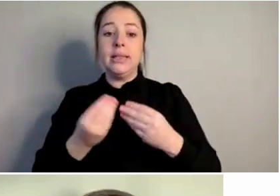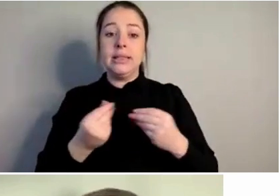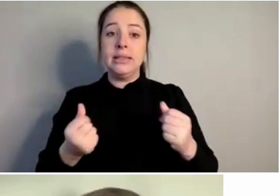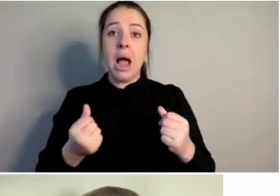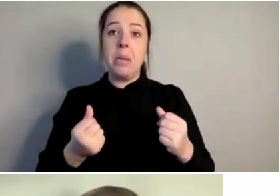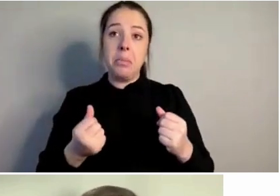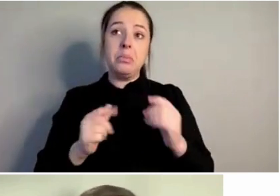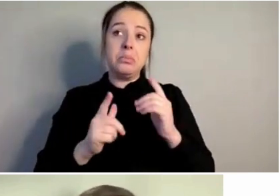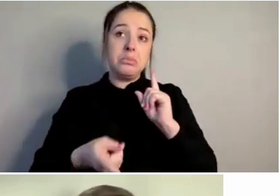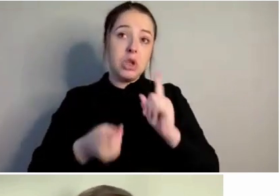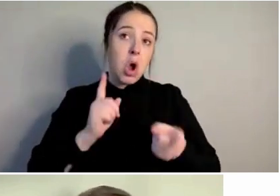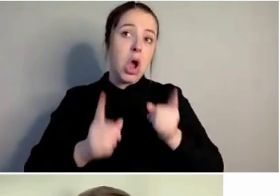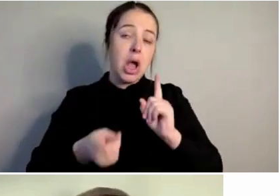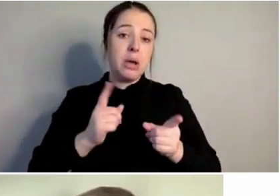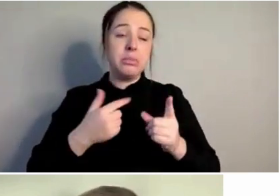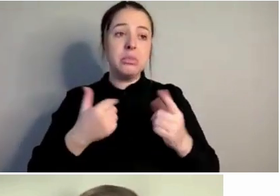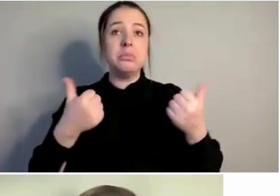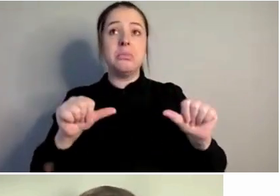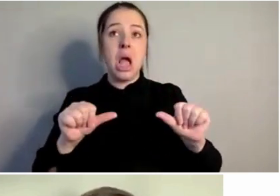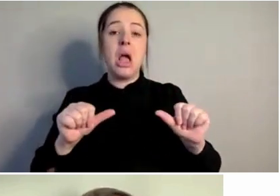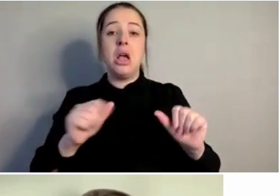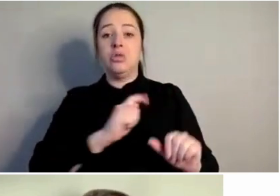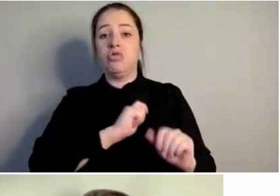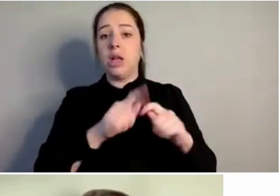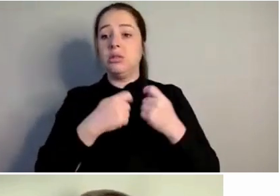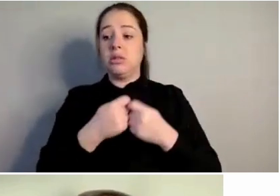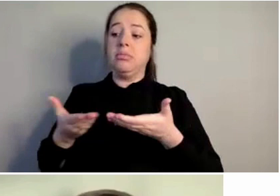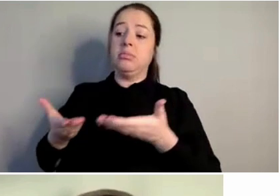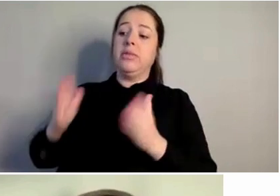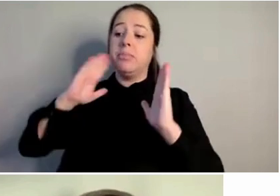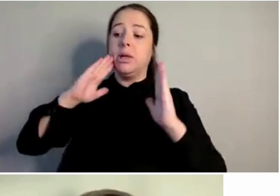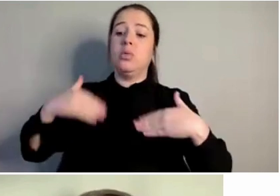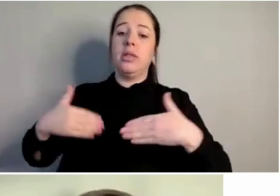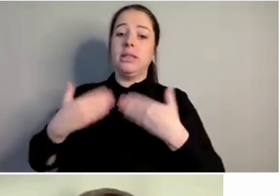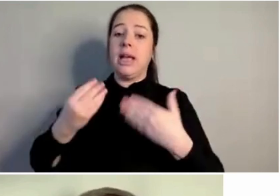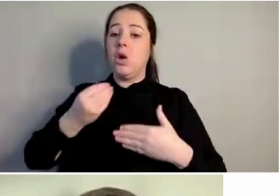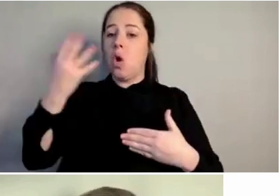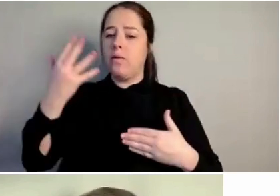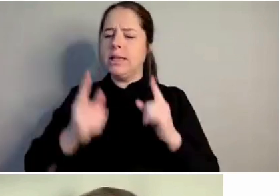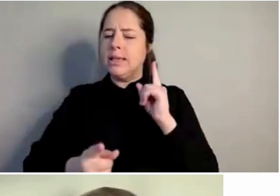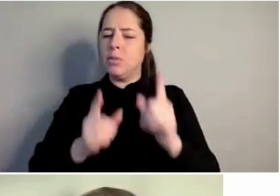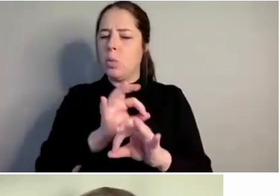and it depends a lot on the level of trust in the team. In some places, we're not. How do we really get there from there?